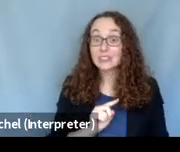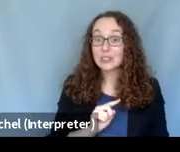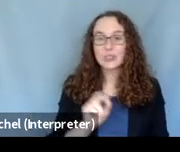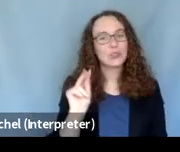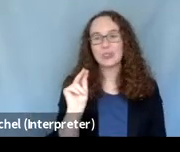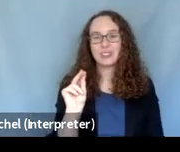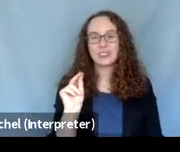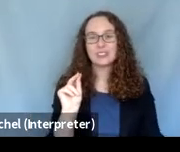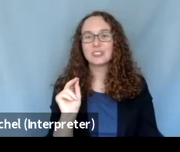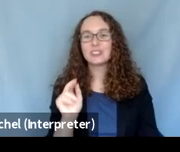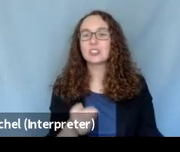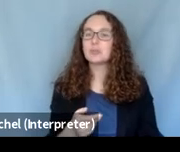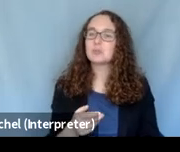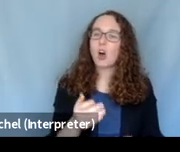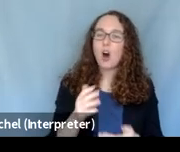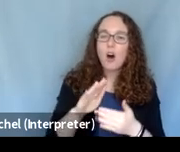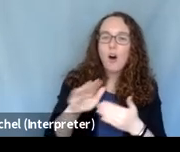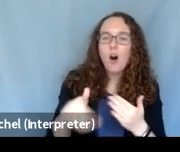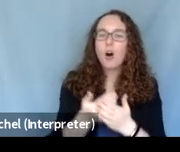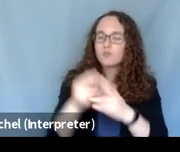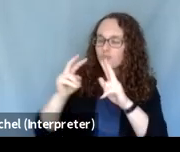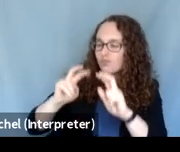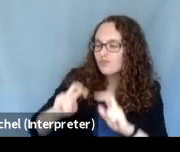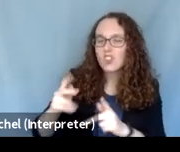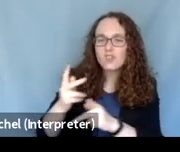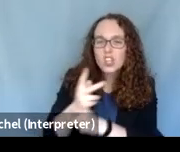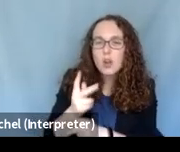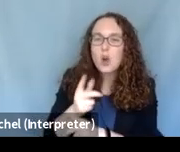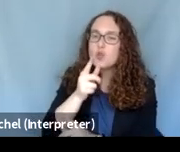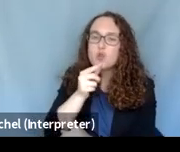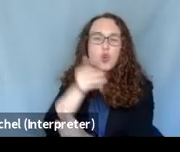individually and so it's getting to know you and tied